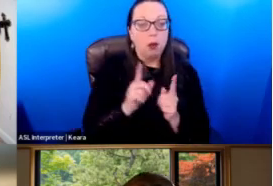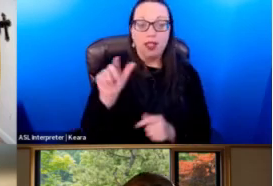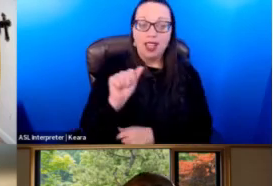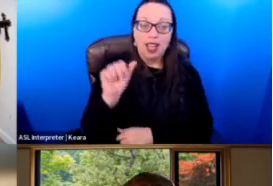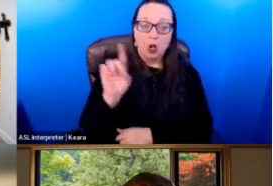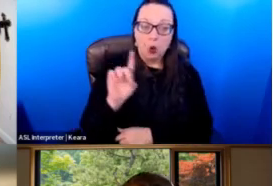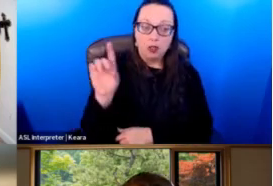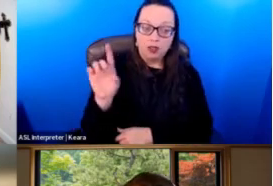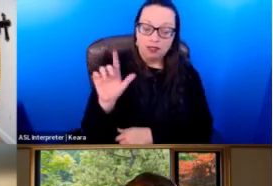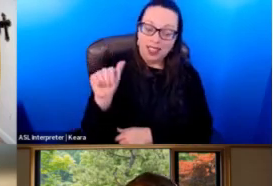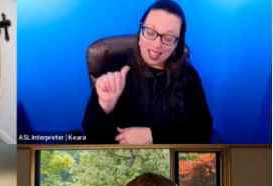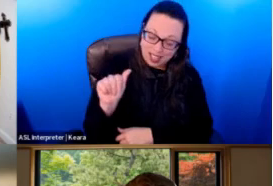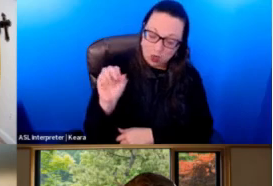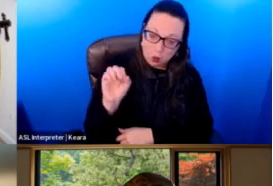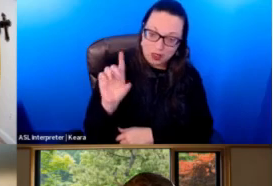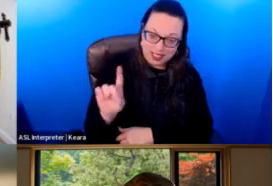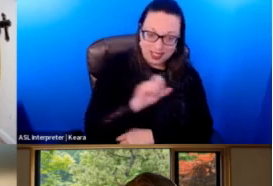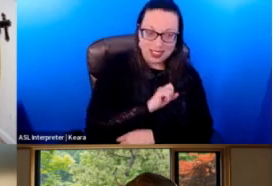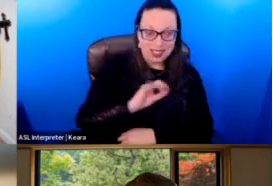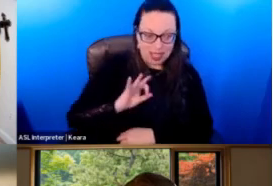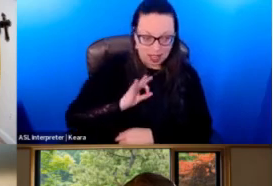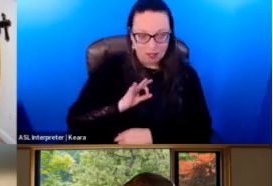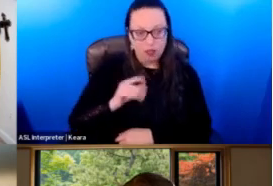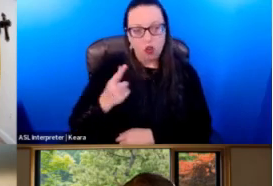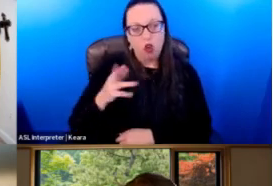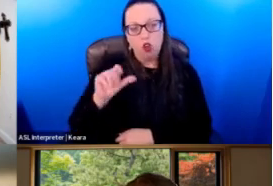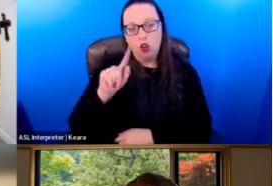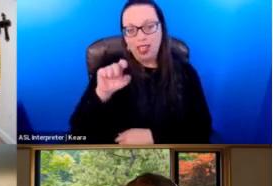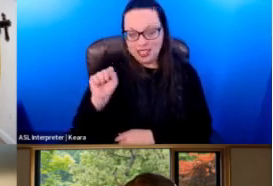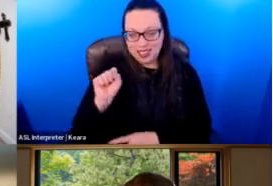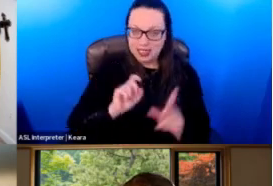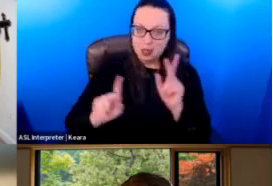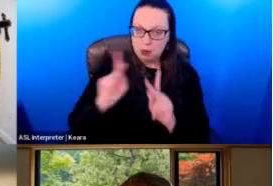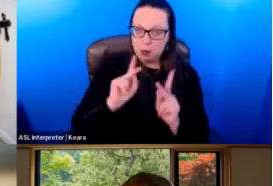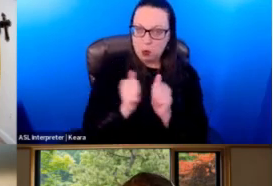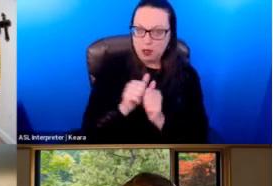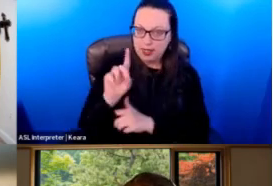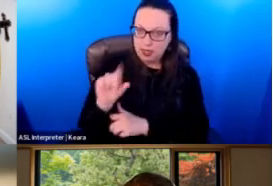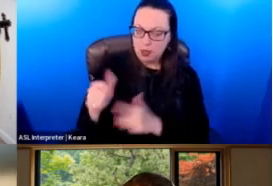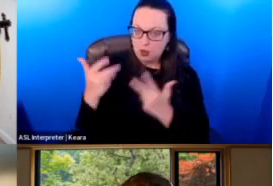publicly available data that we received from our funders, and through those discussions, and